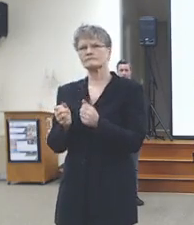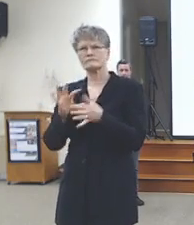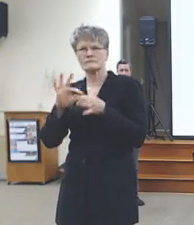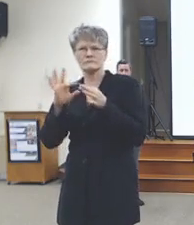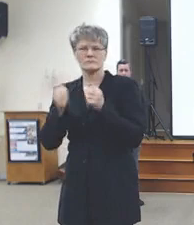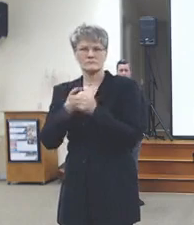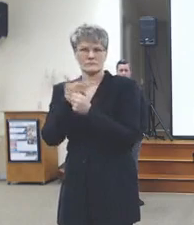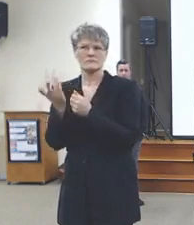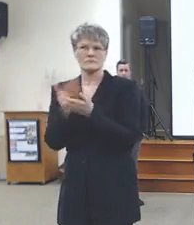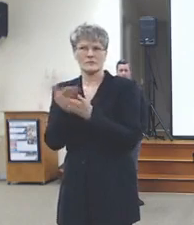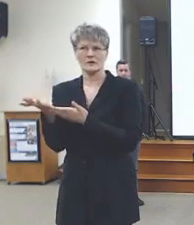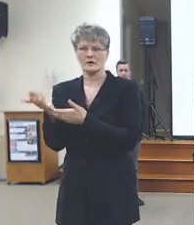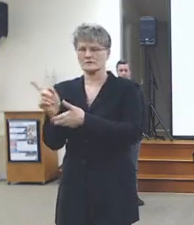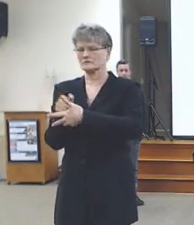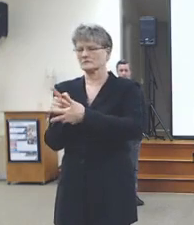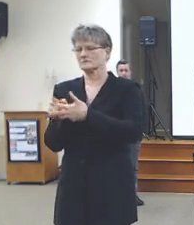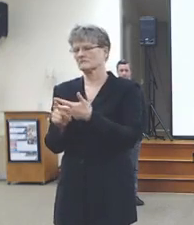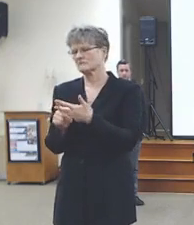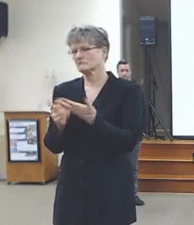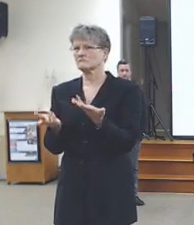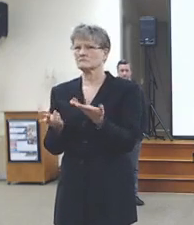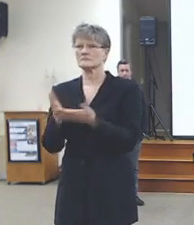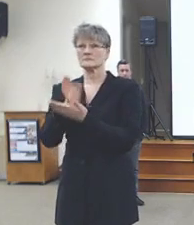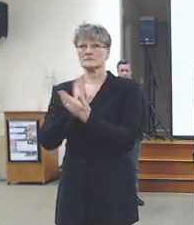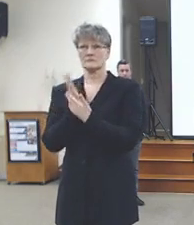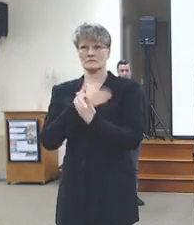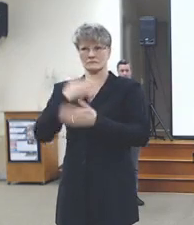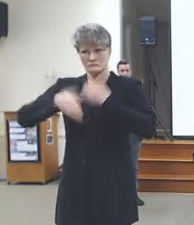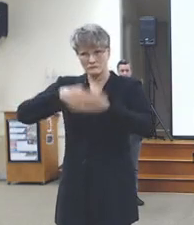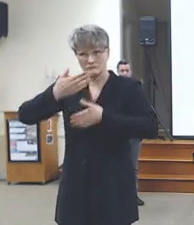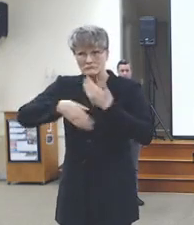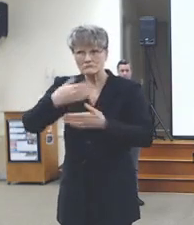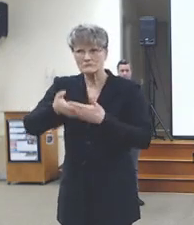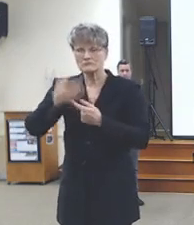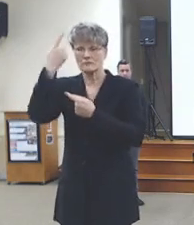deeper into some of our procedures for our skilled nursing facility just trying